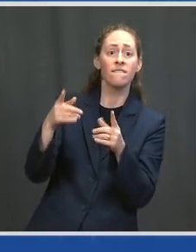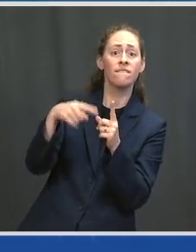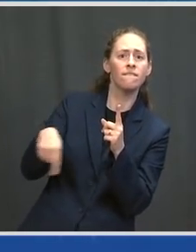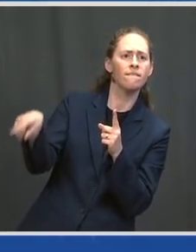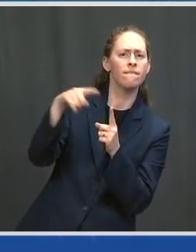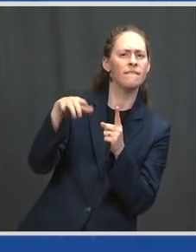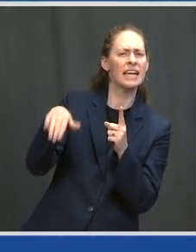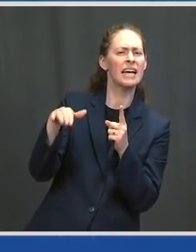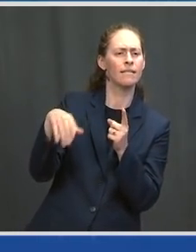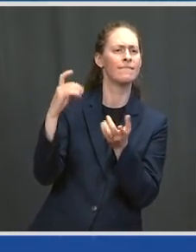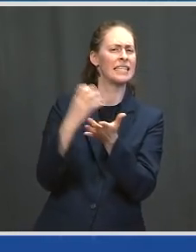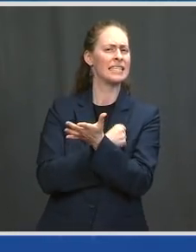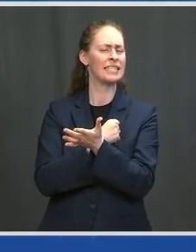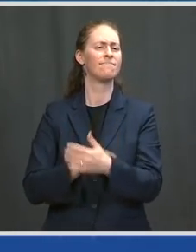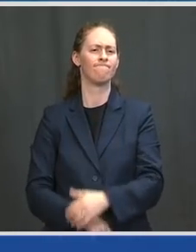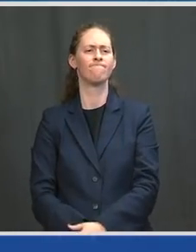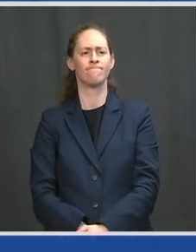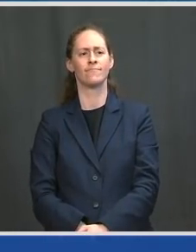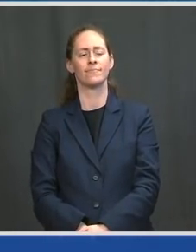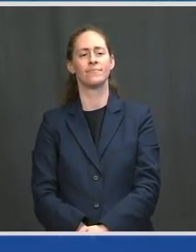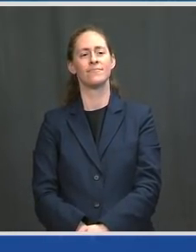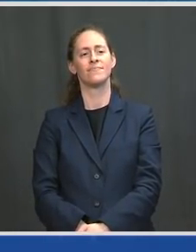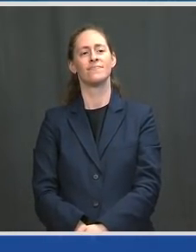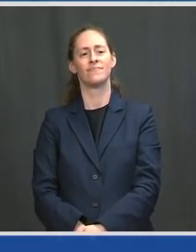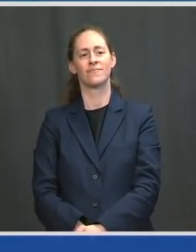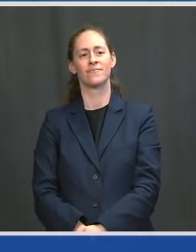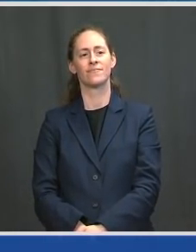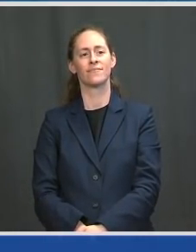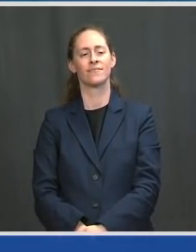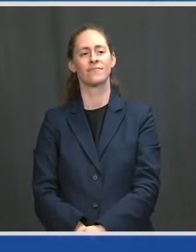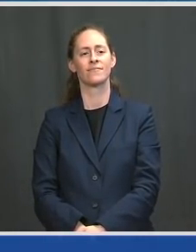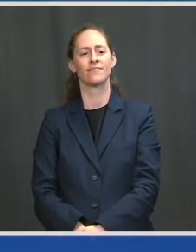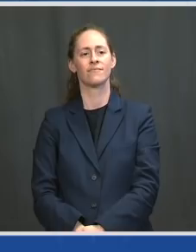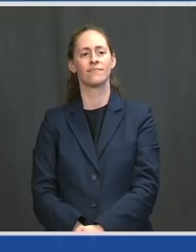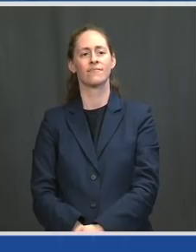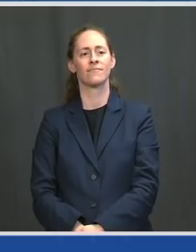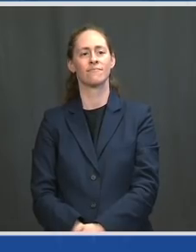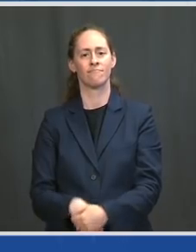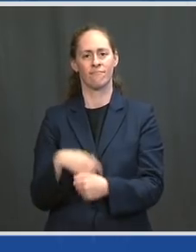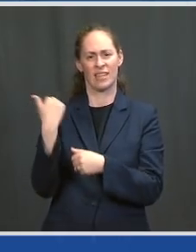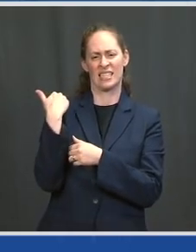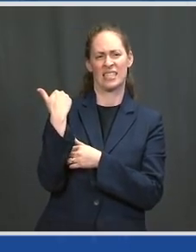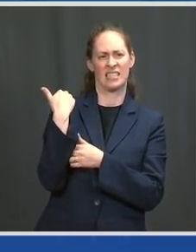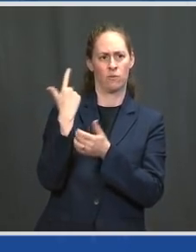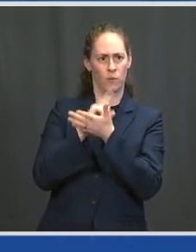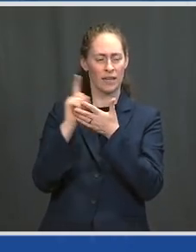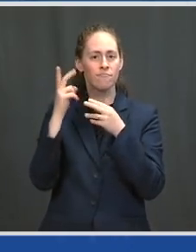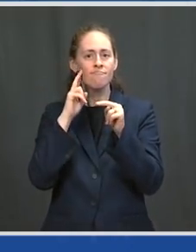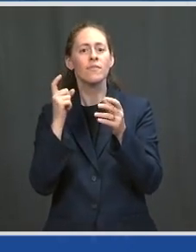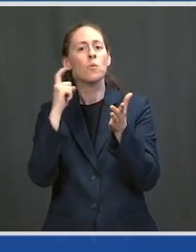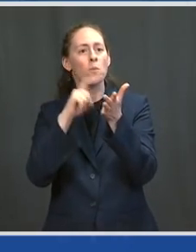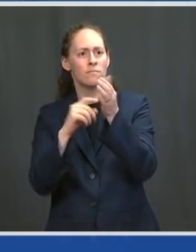in the pace of vaccinations across the past week. And we're now on track to hit 60 percent of adults